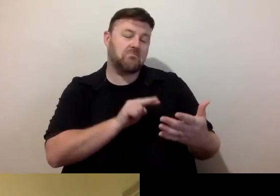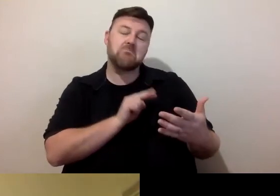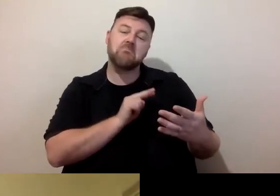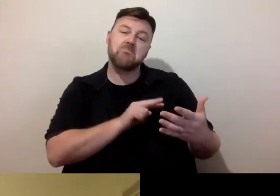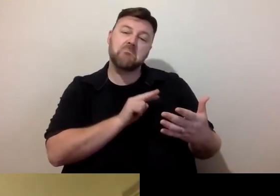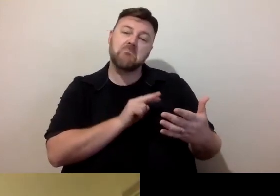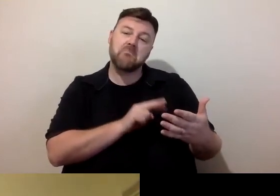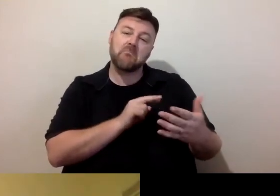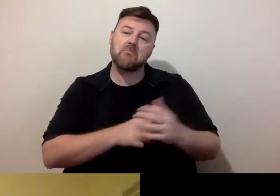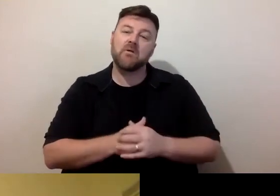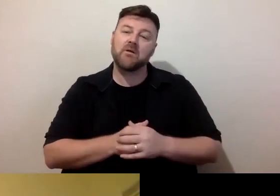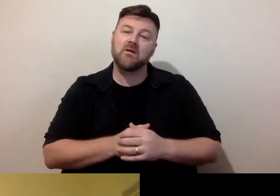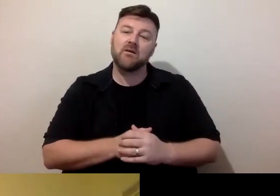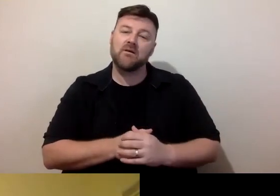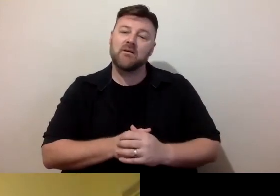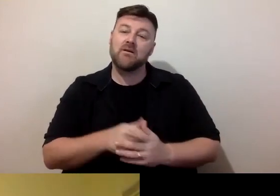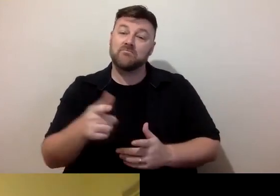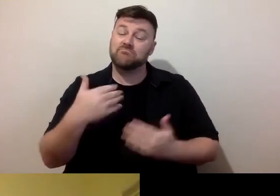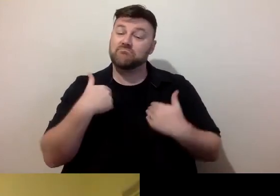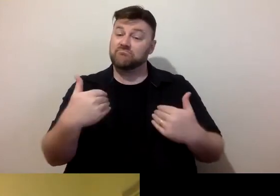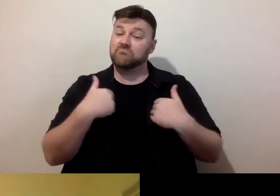And that's not something I was expecting. I